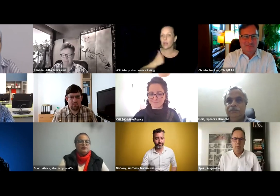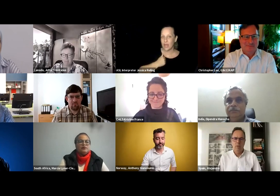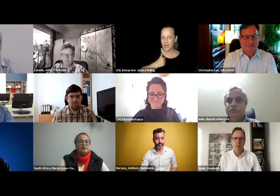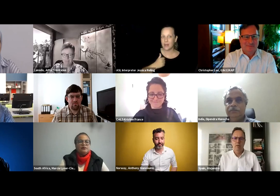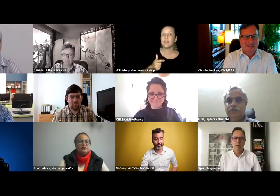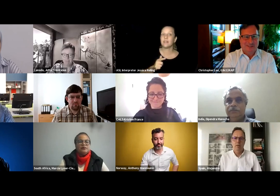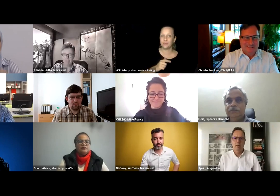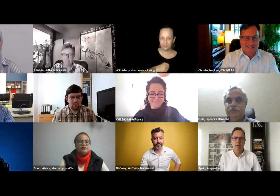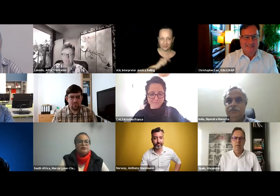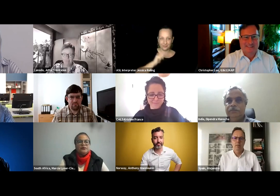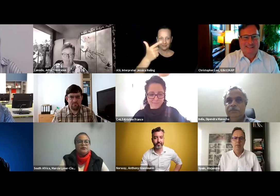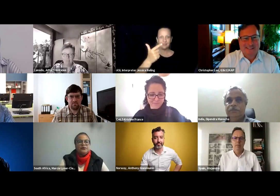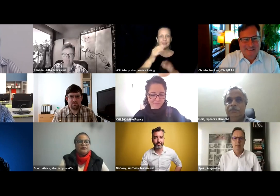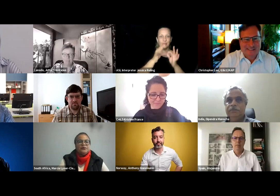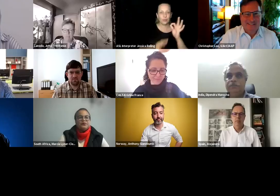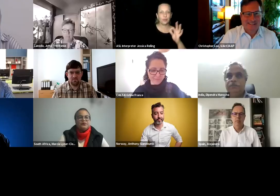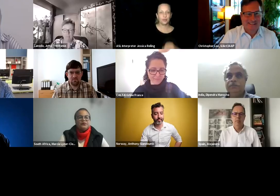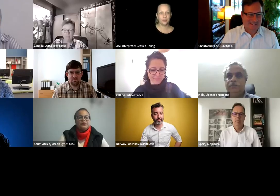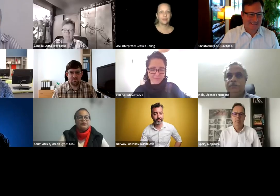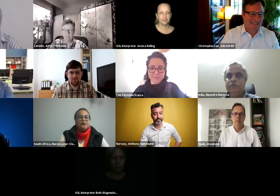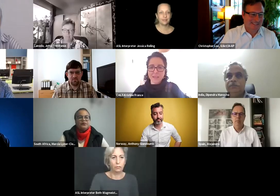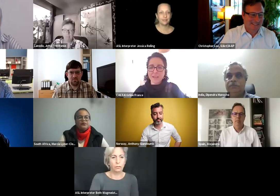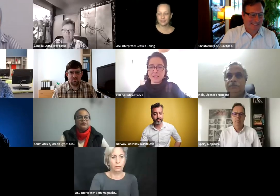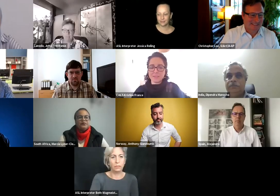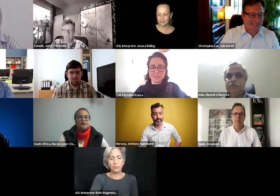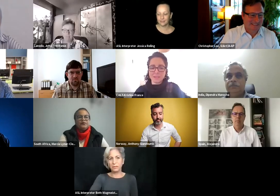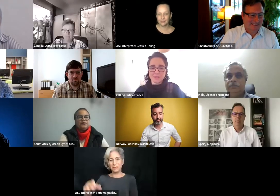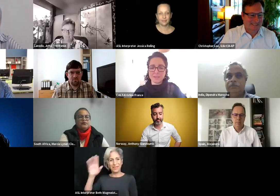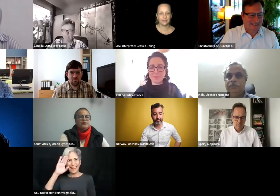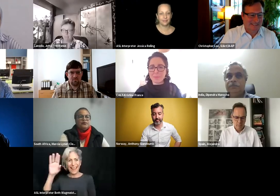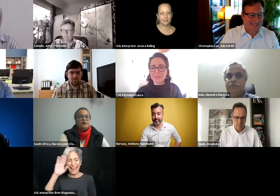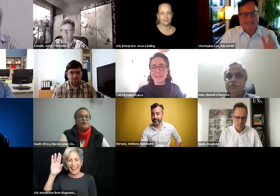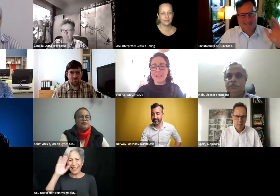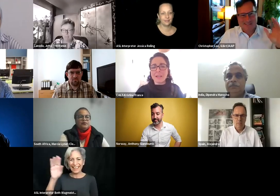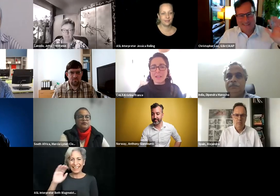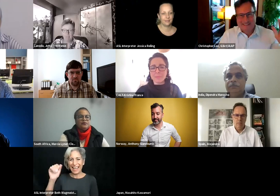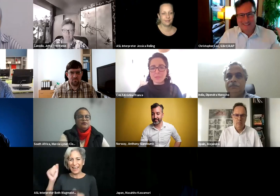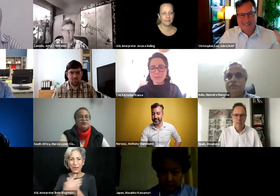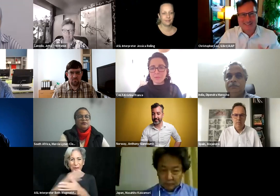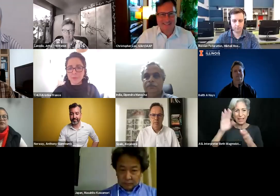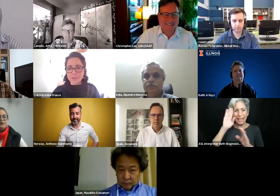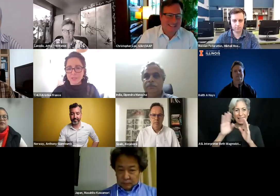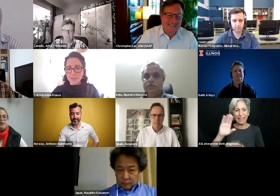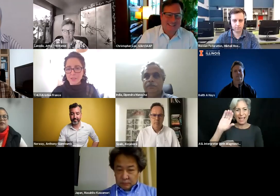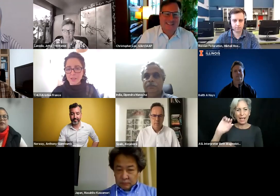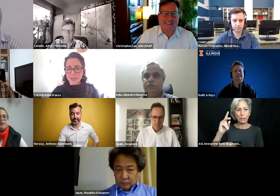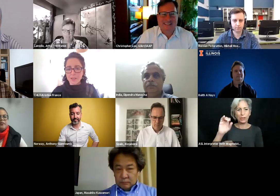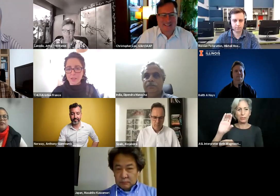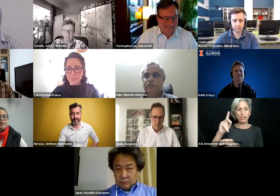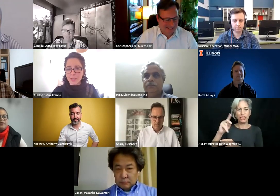this rethinking. >> CHRISTOPHER LEE: Thank you, Canada. We have Chile coming up. Kristine France